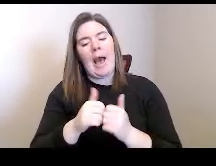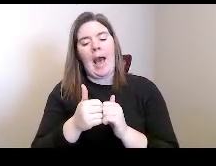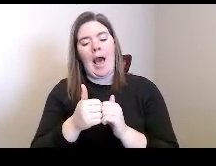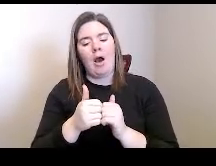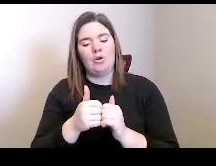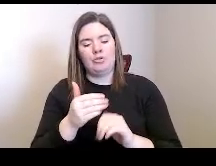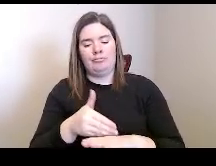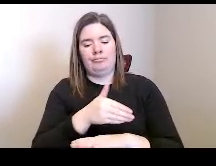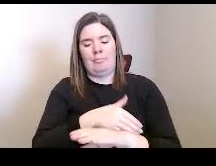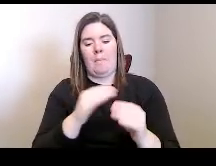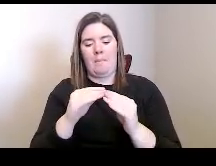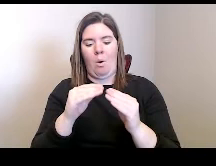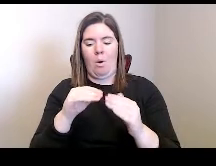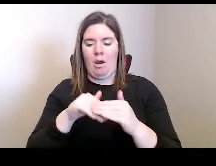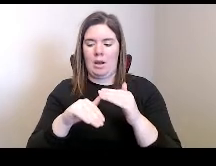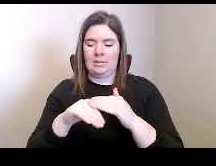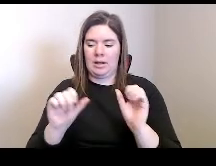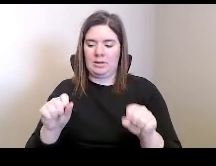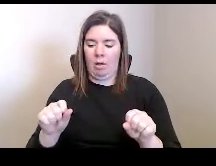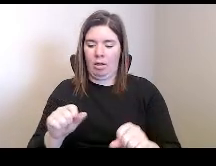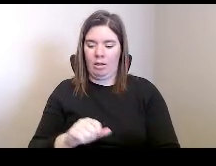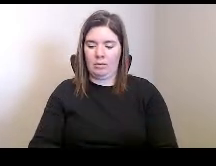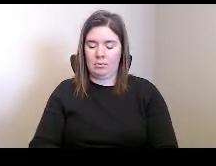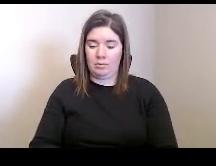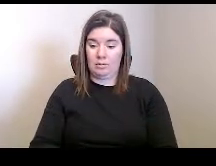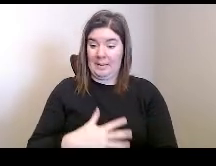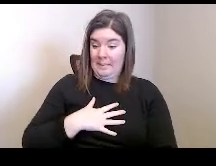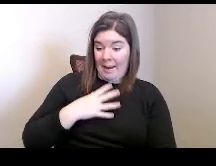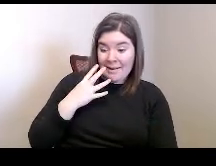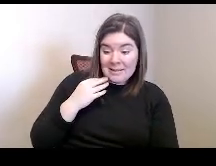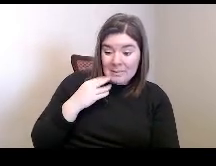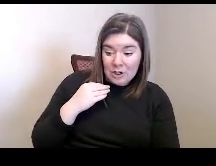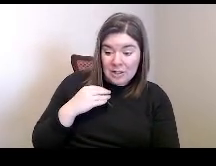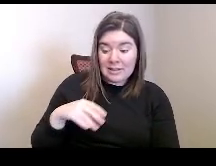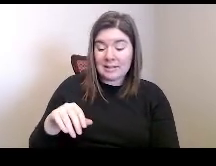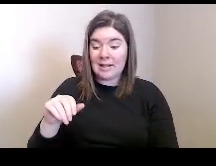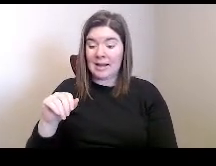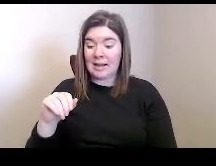And I will say from experience that if you can get this to have nothing in it,